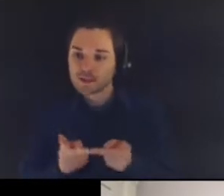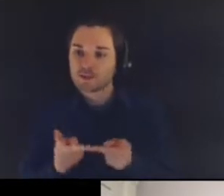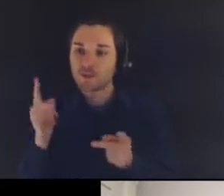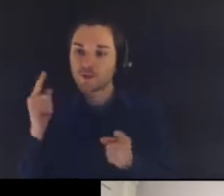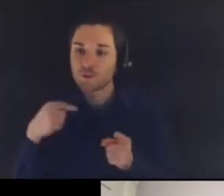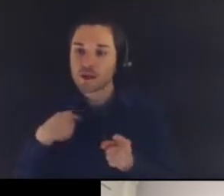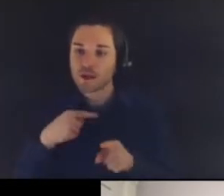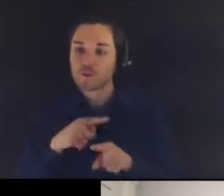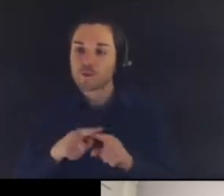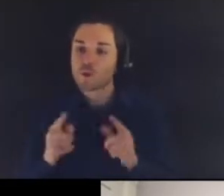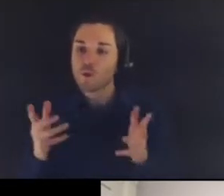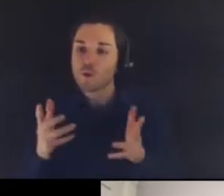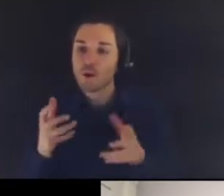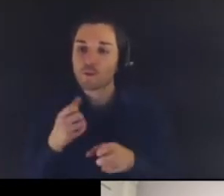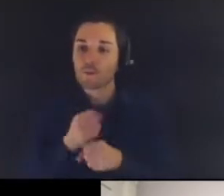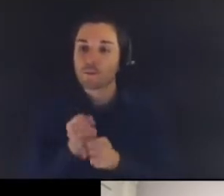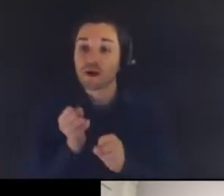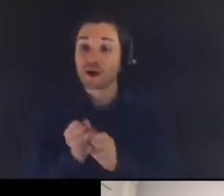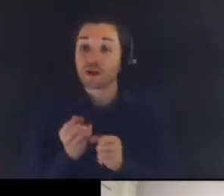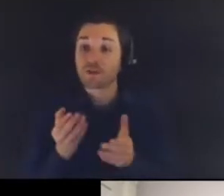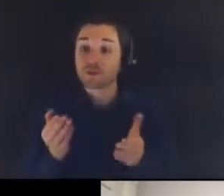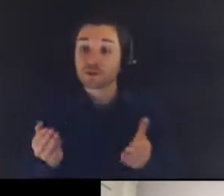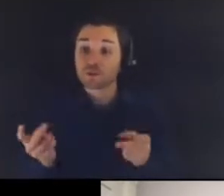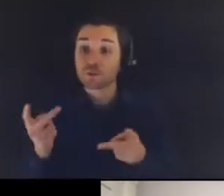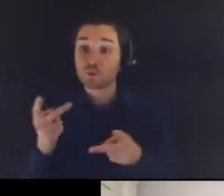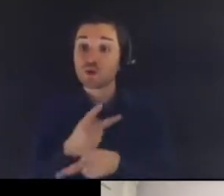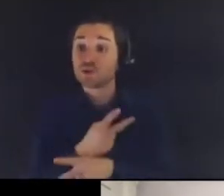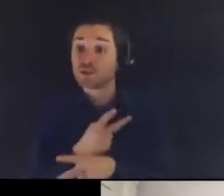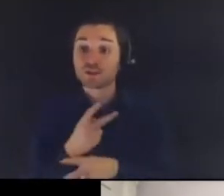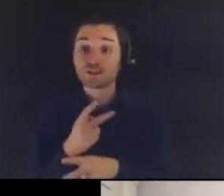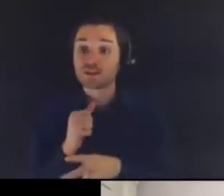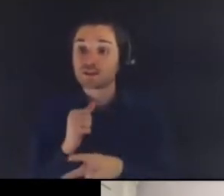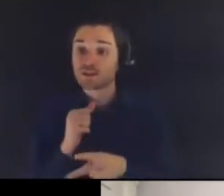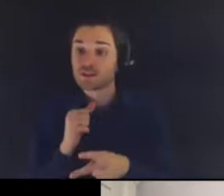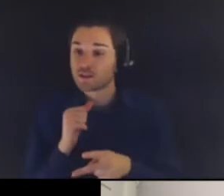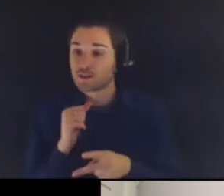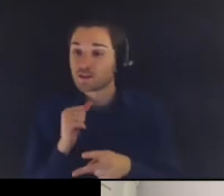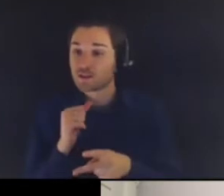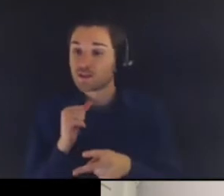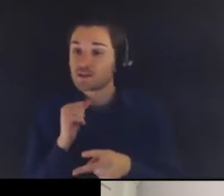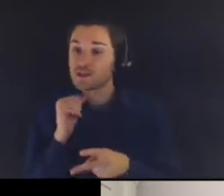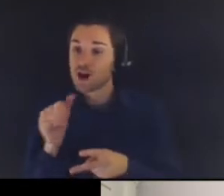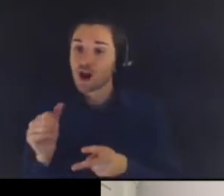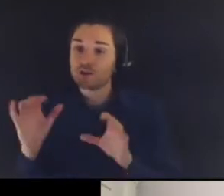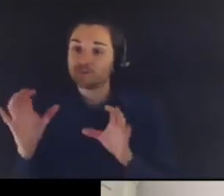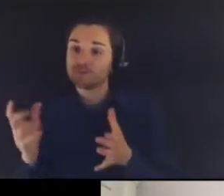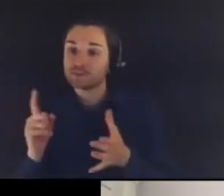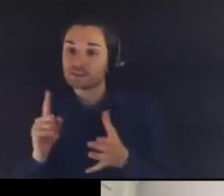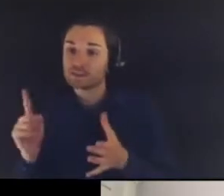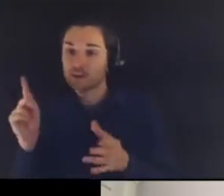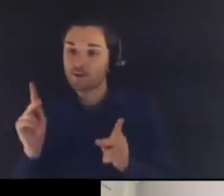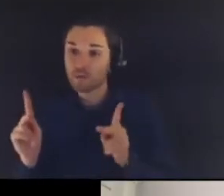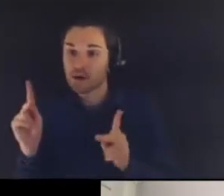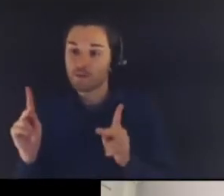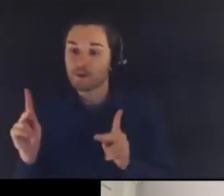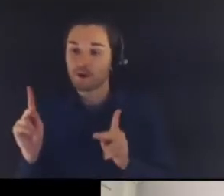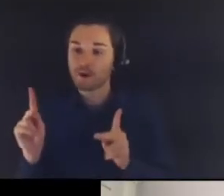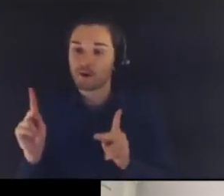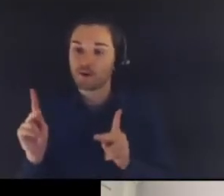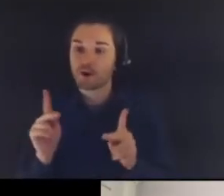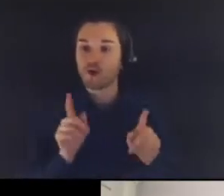worse is there were no other deaf people I could go to and ask How d you experience this?